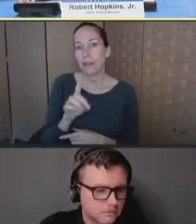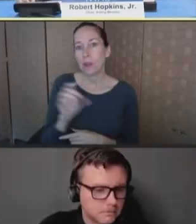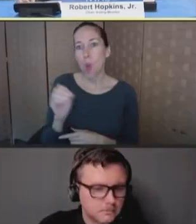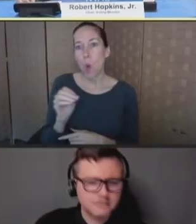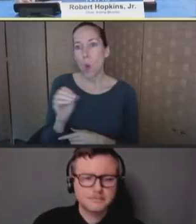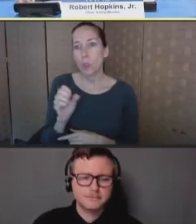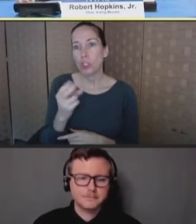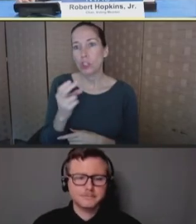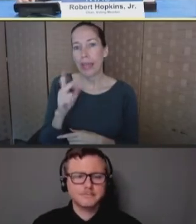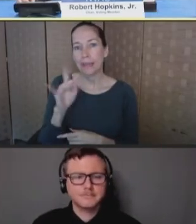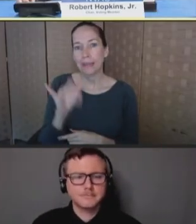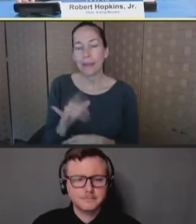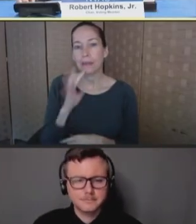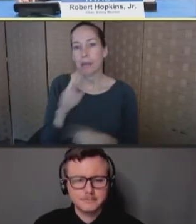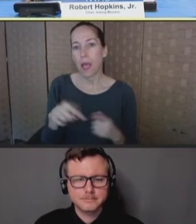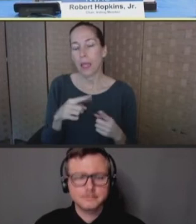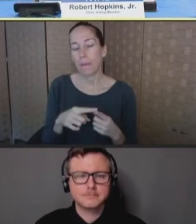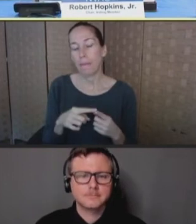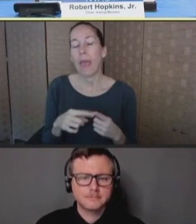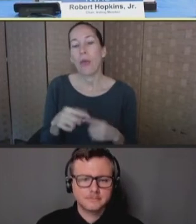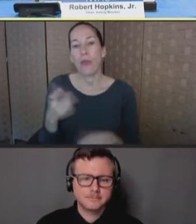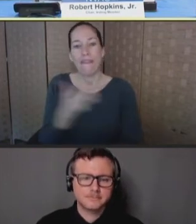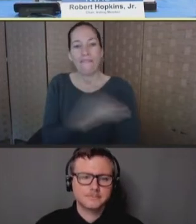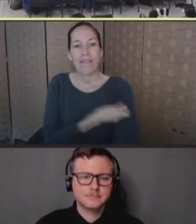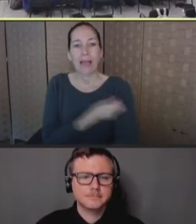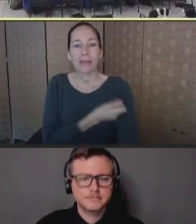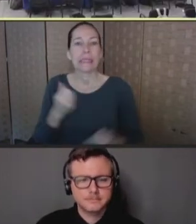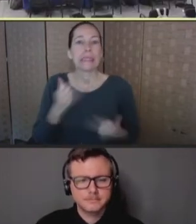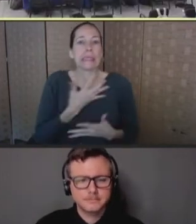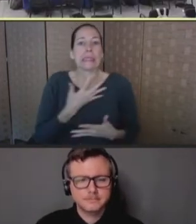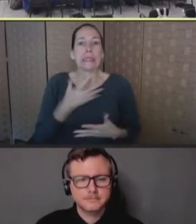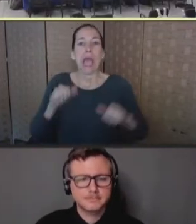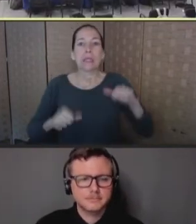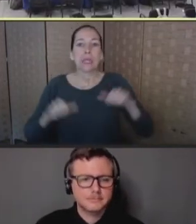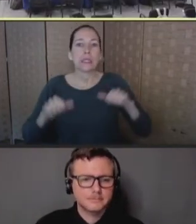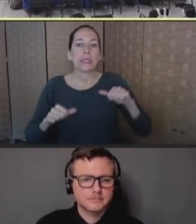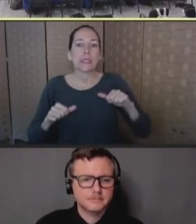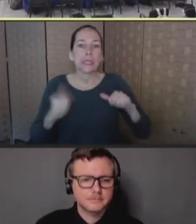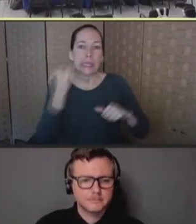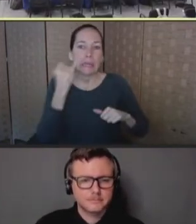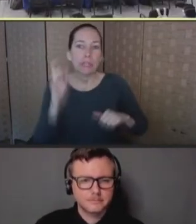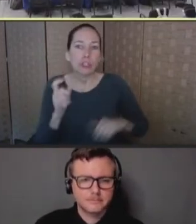hesitancy regarding polio.